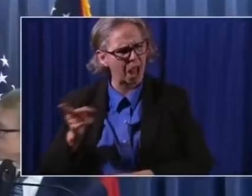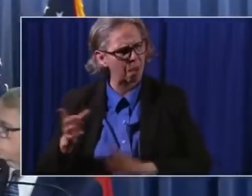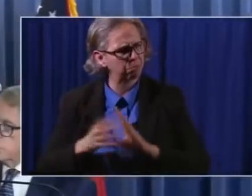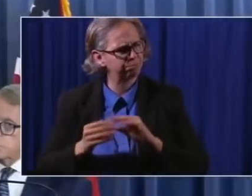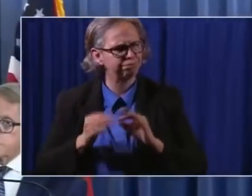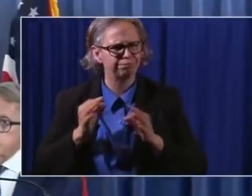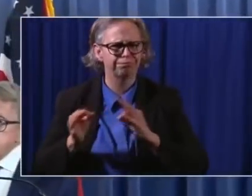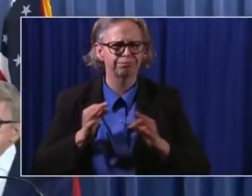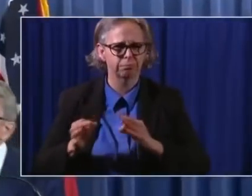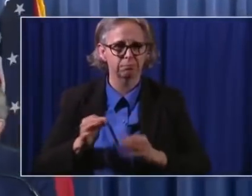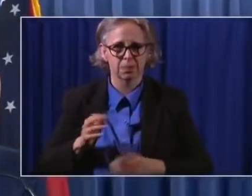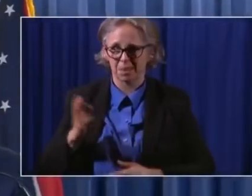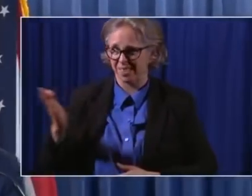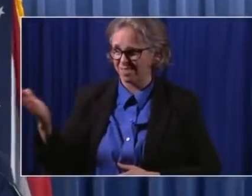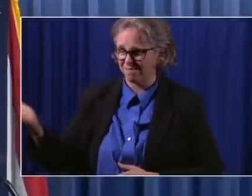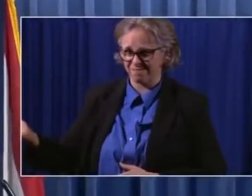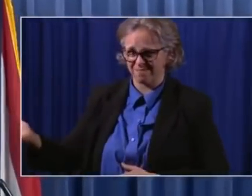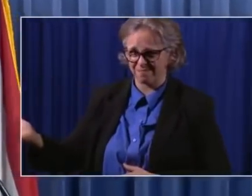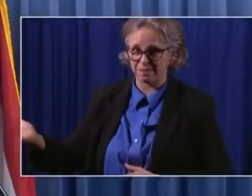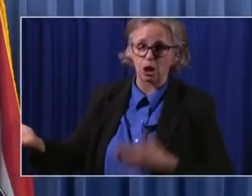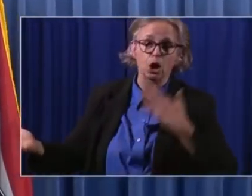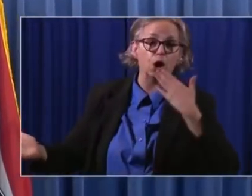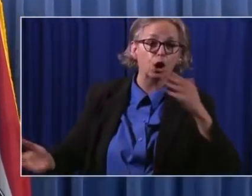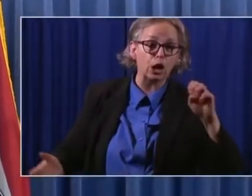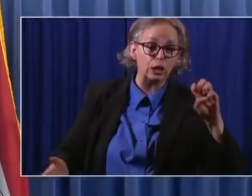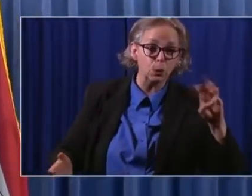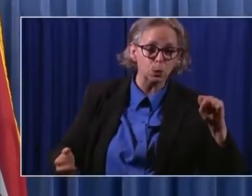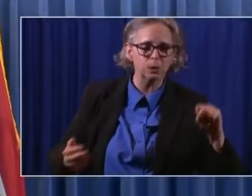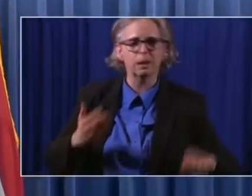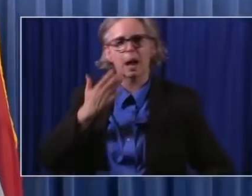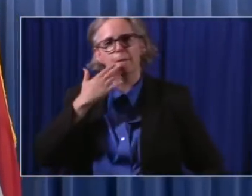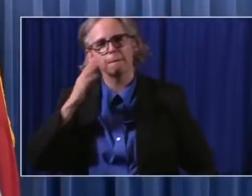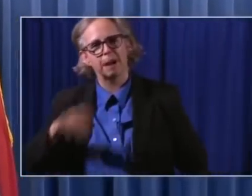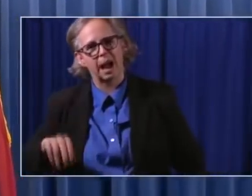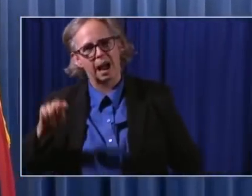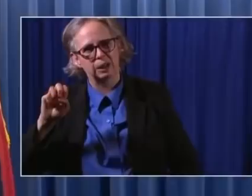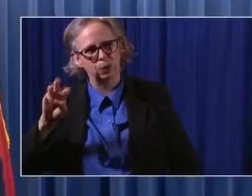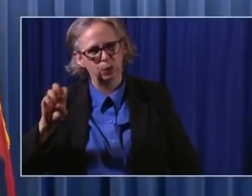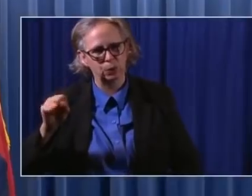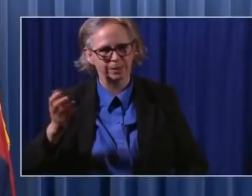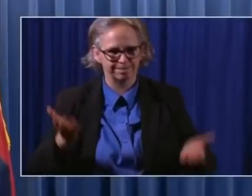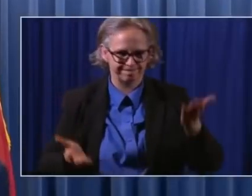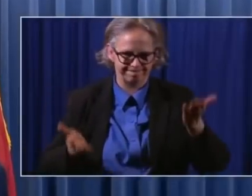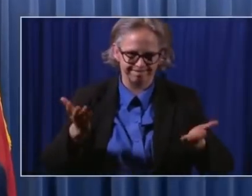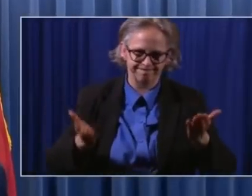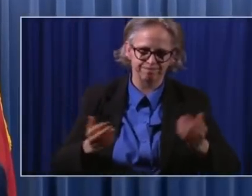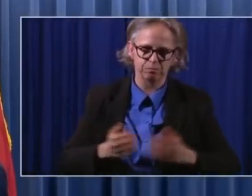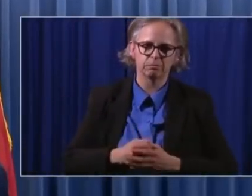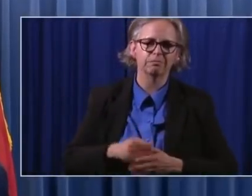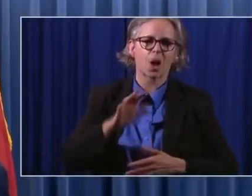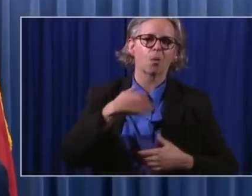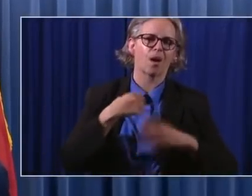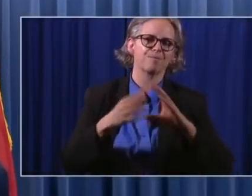DR. THOMAS TALKED AND EXPLAIN THIS. I THINK DID A VERY GOOD JOB. WHAT YOU WILL SEE IS GOOD NEWS